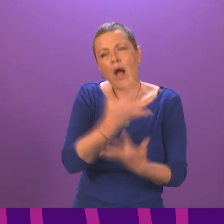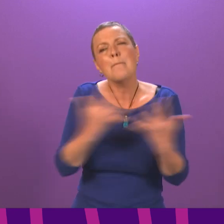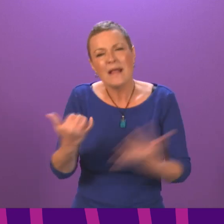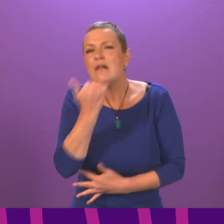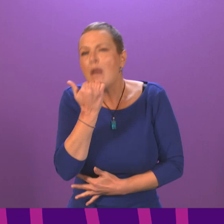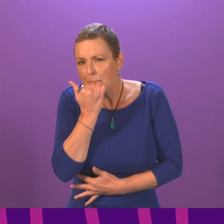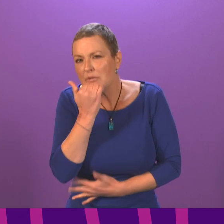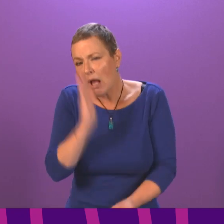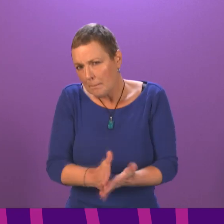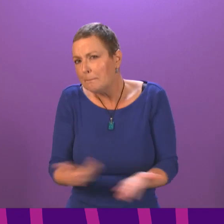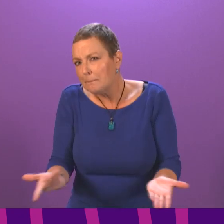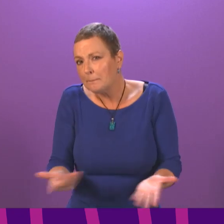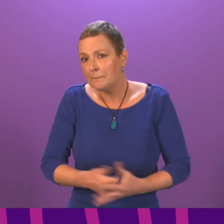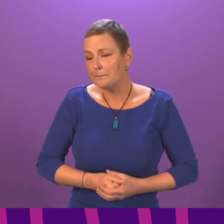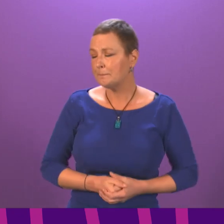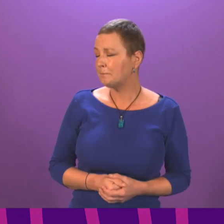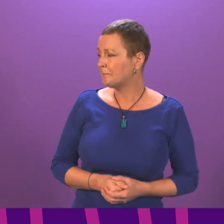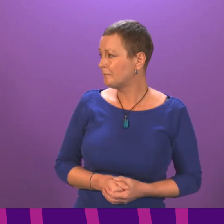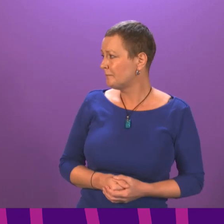The First Minister: I cannot give that information, because those